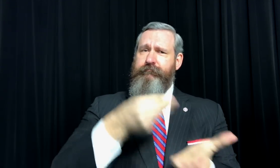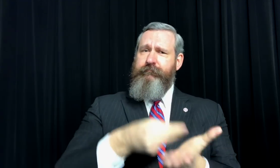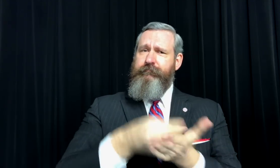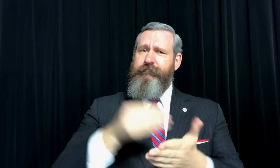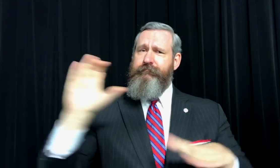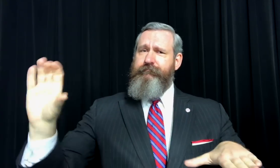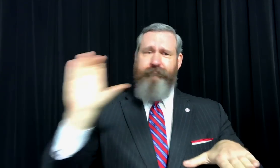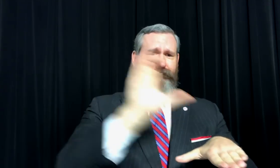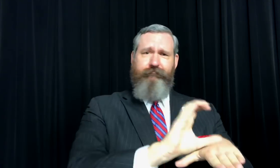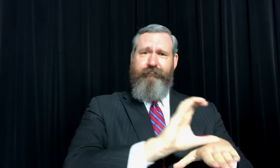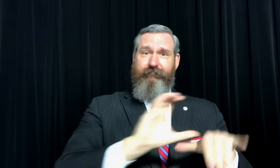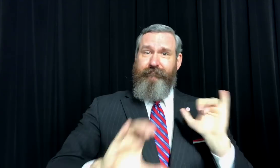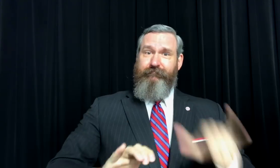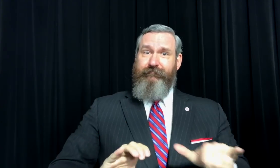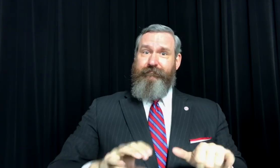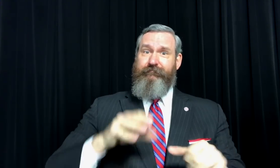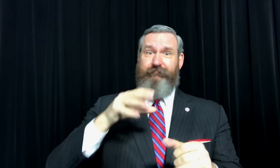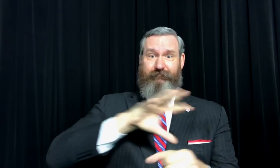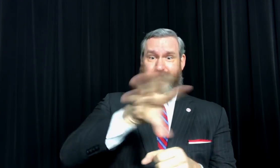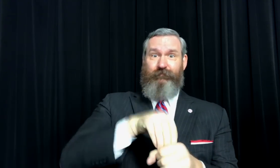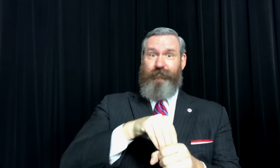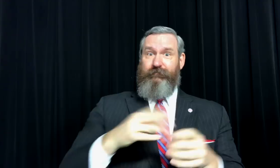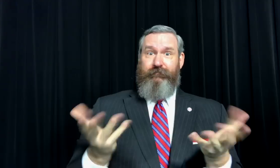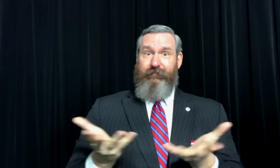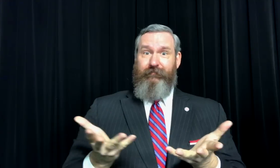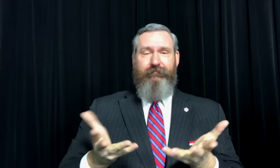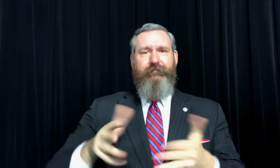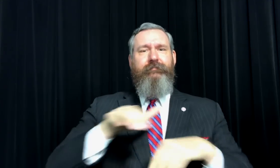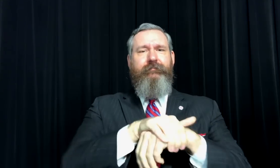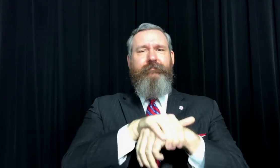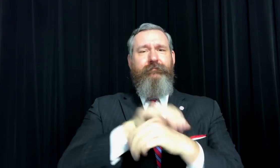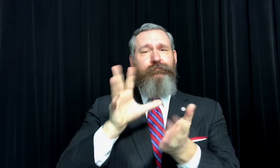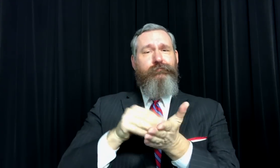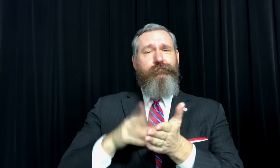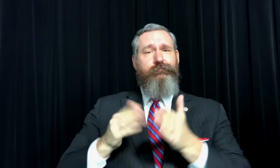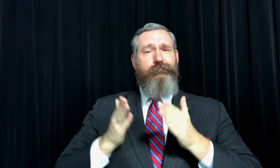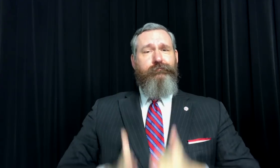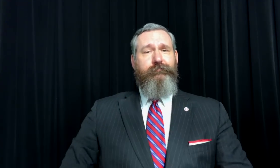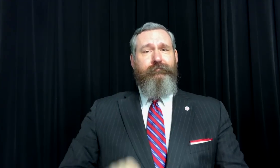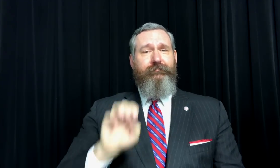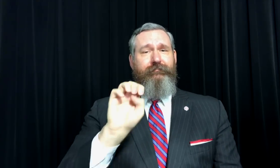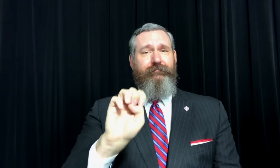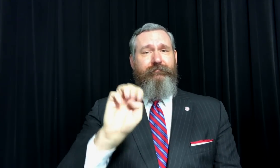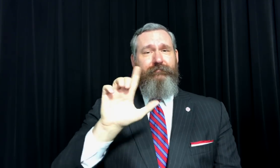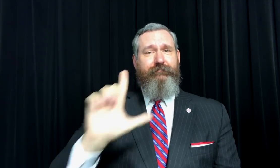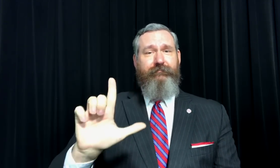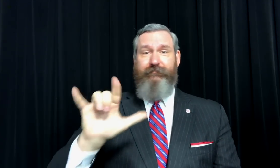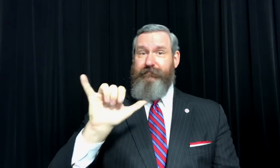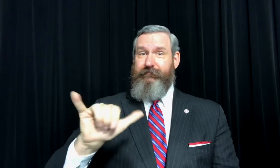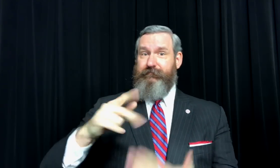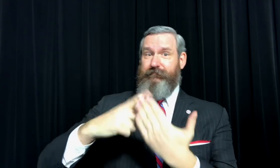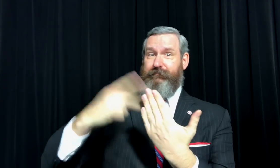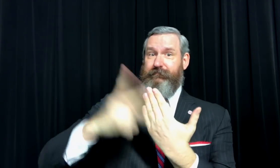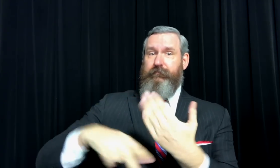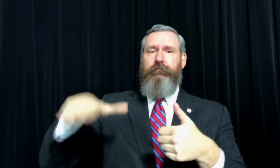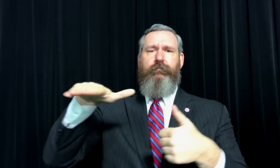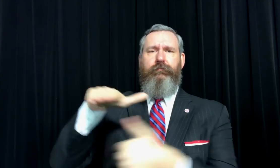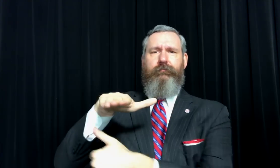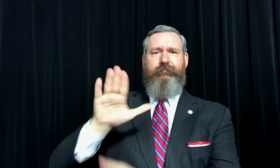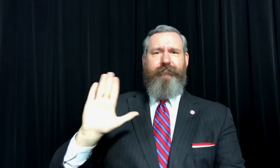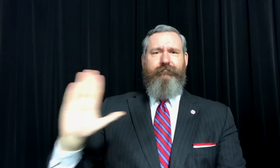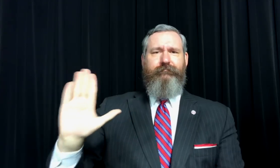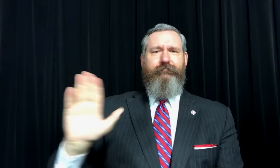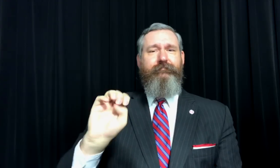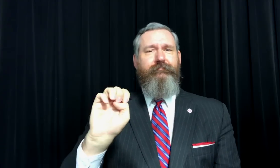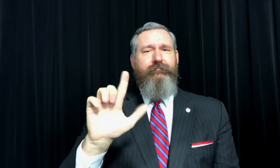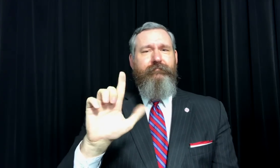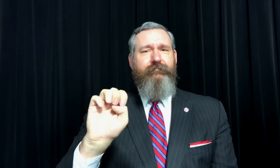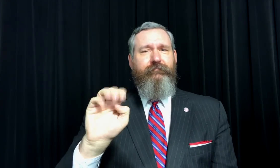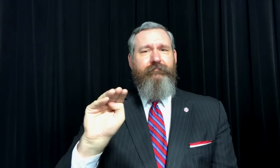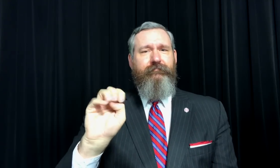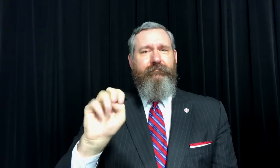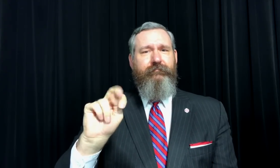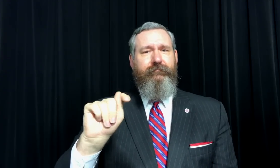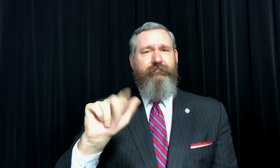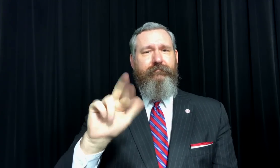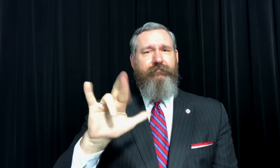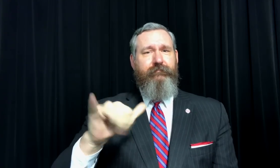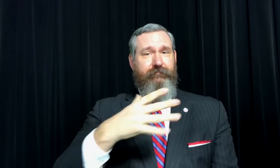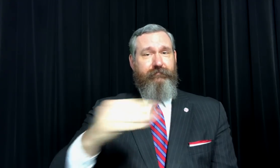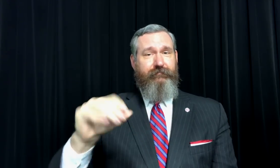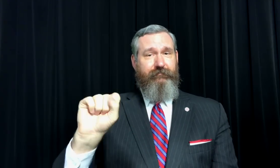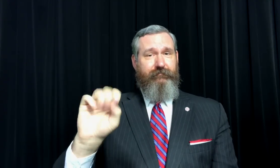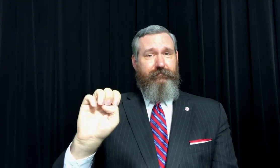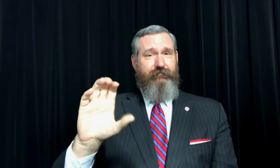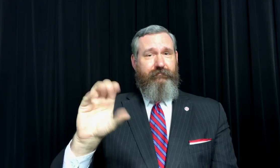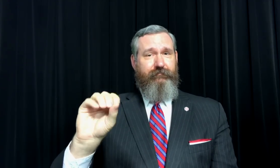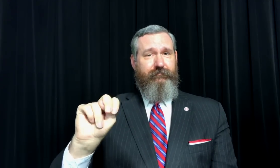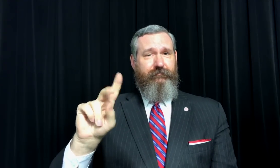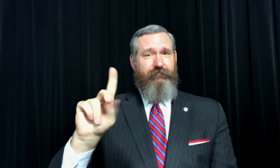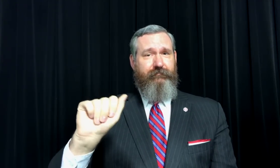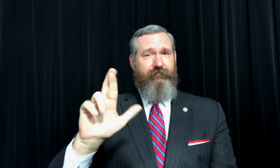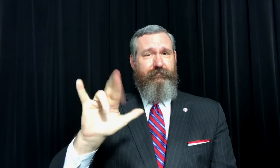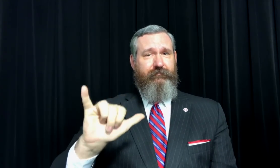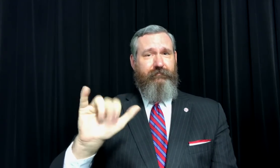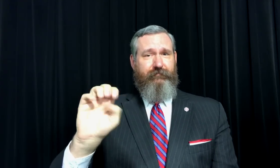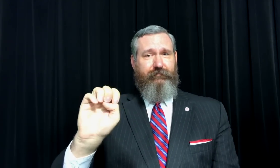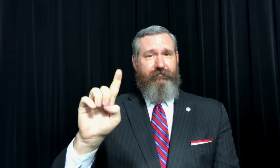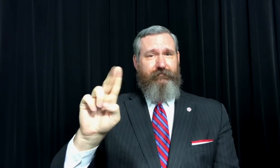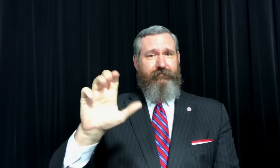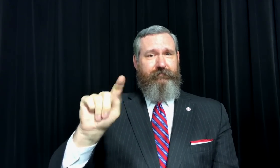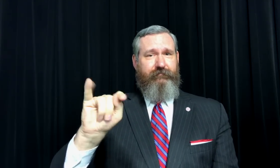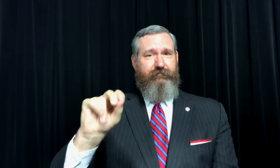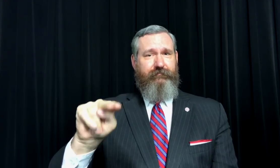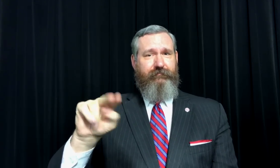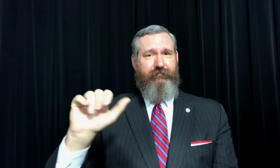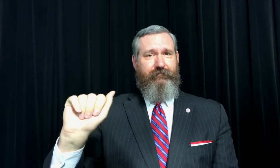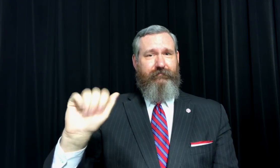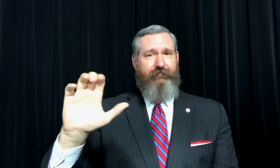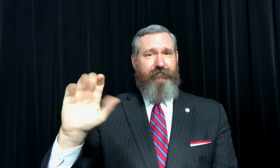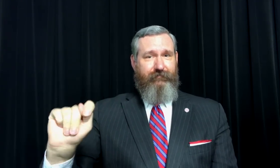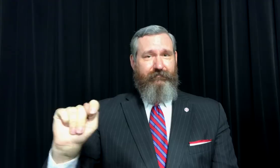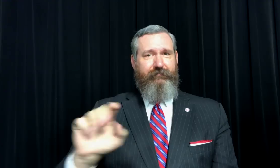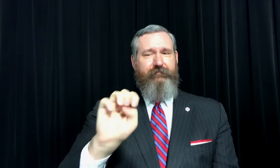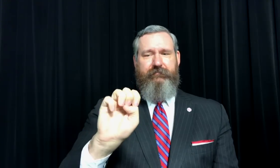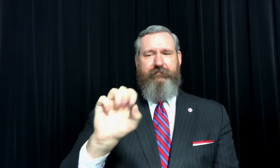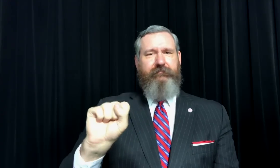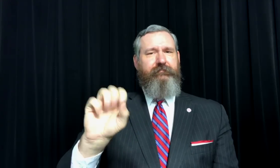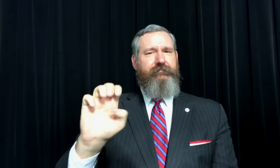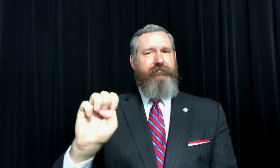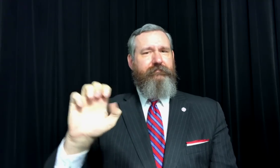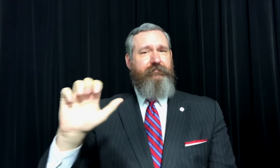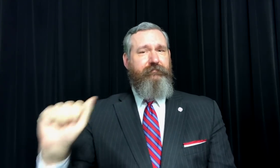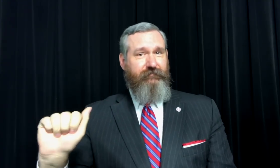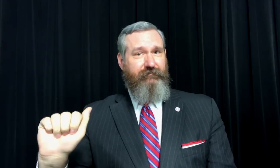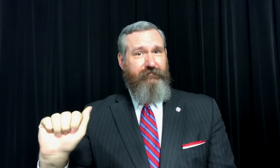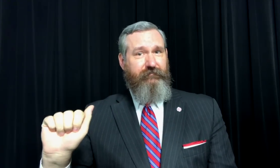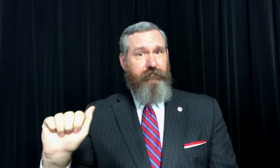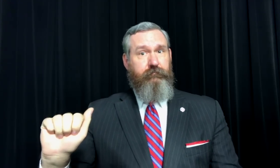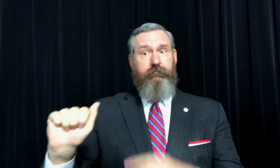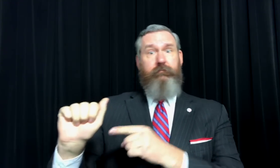including through the English Learner (EL) program of the Elementary and Secondary Education Act (ESEA),